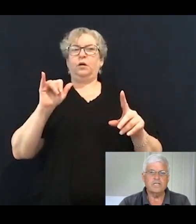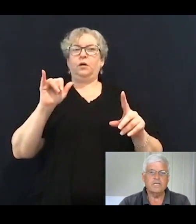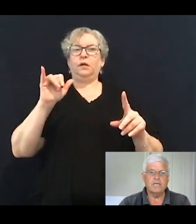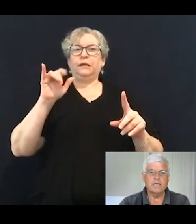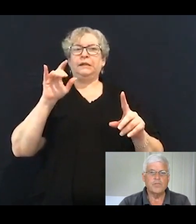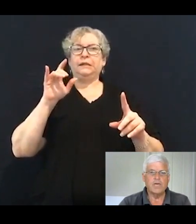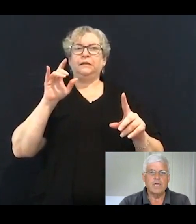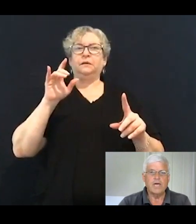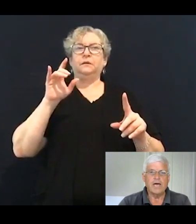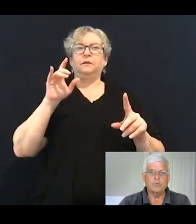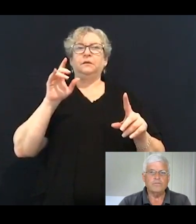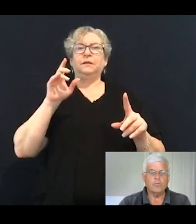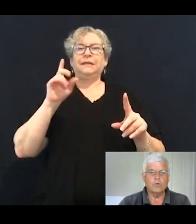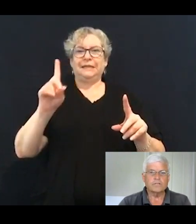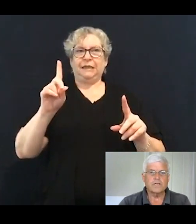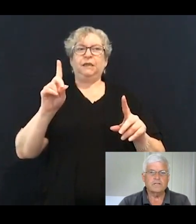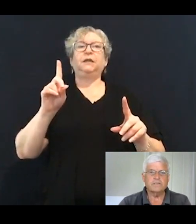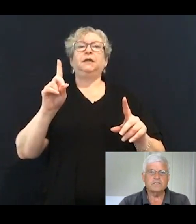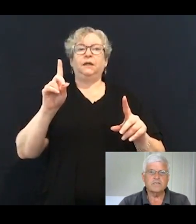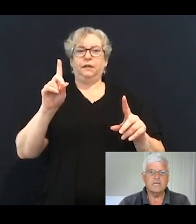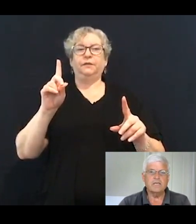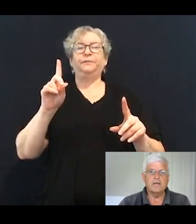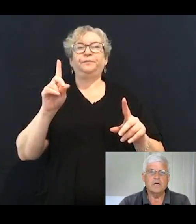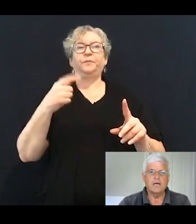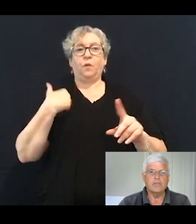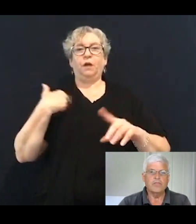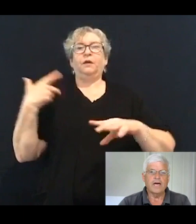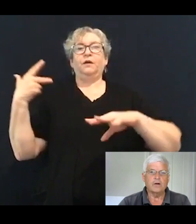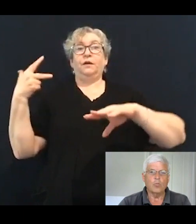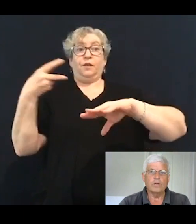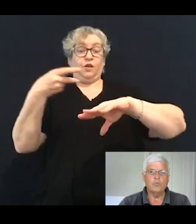And we were excited to see that when we injected